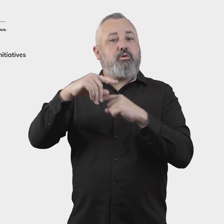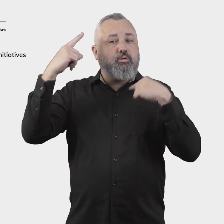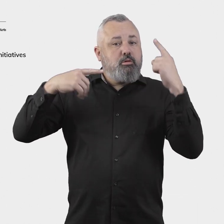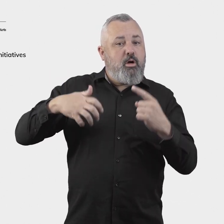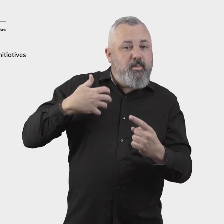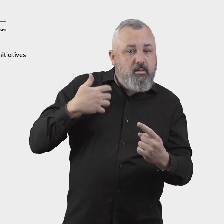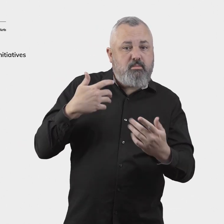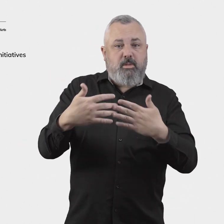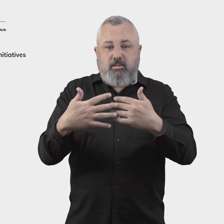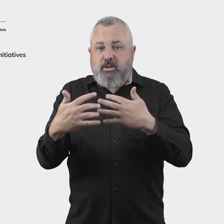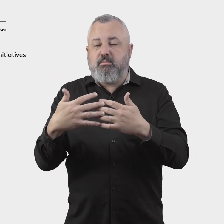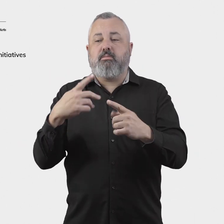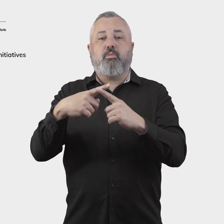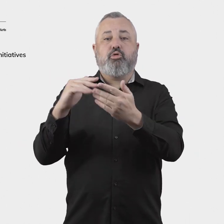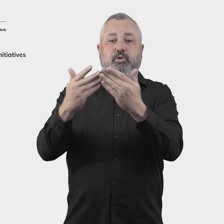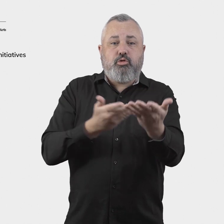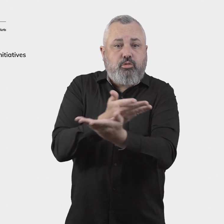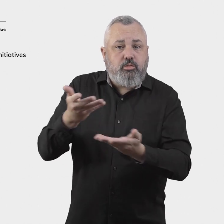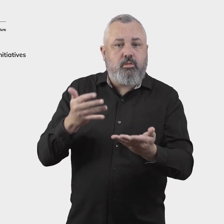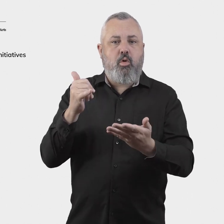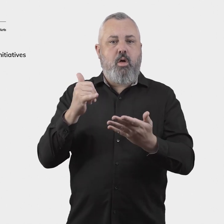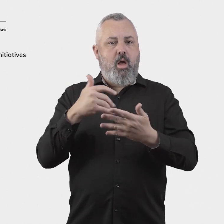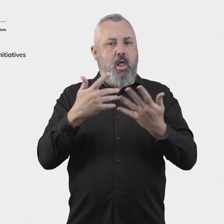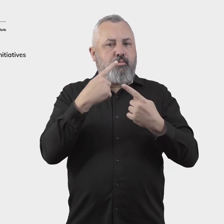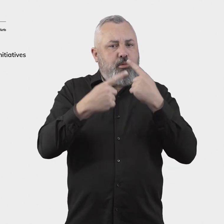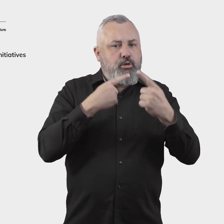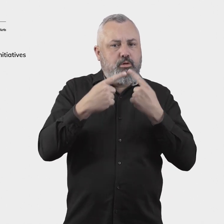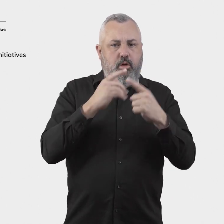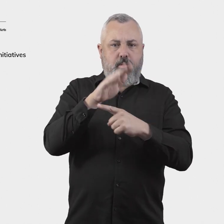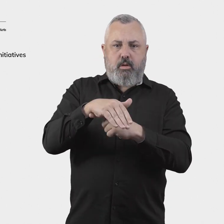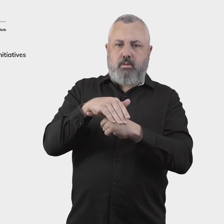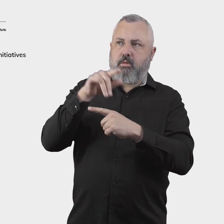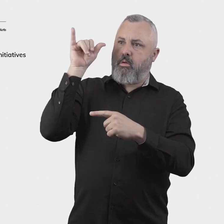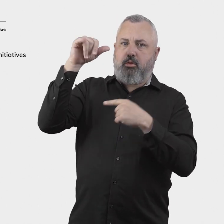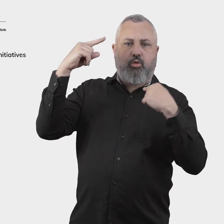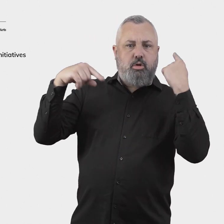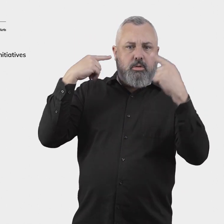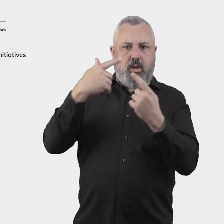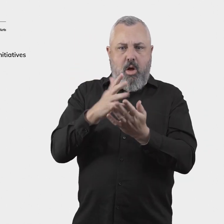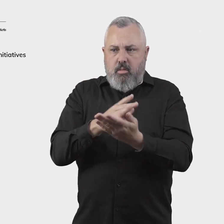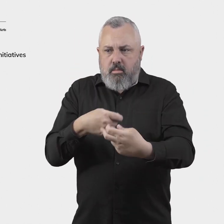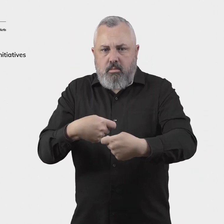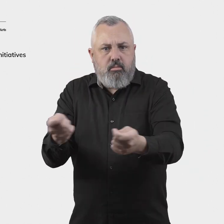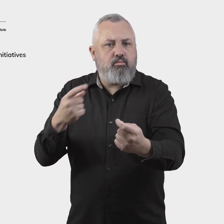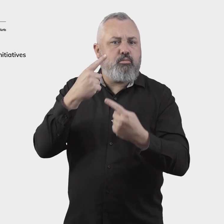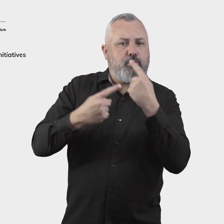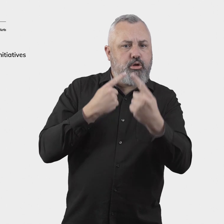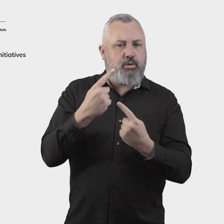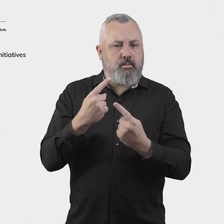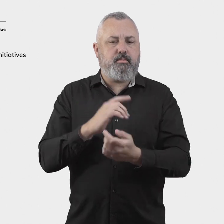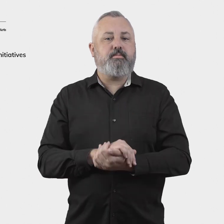the handling of noise complaints, community consultation processes and the presentation of noise related information.